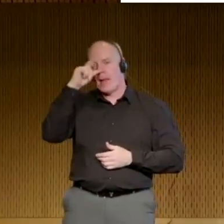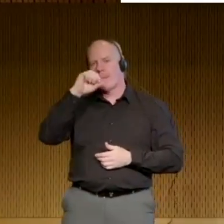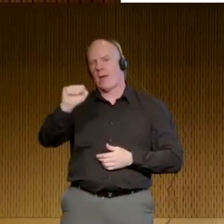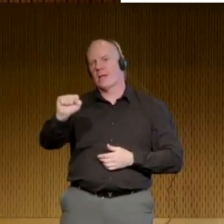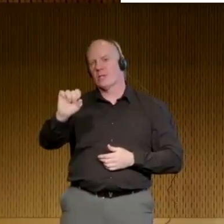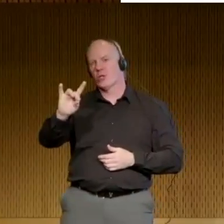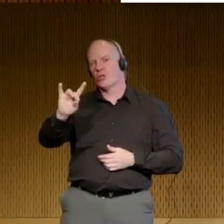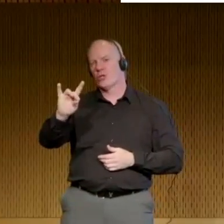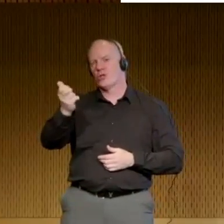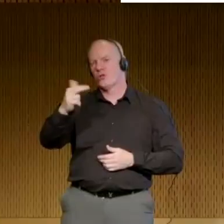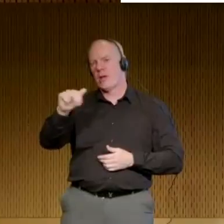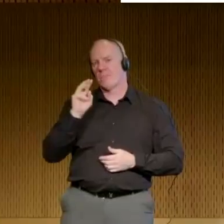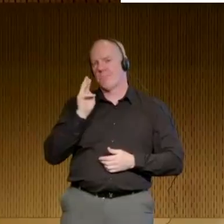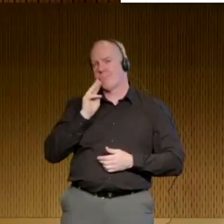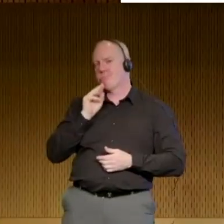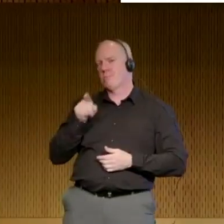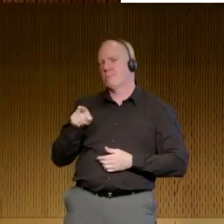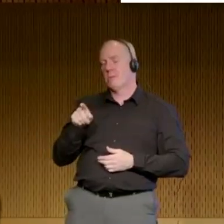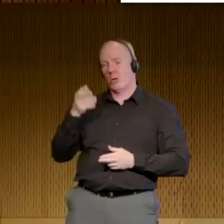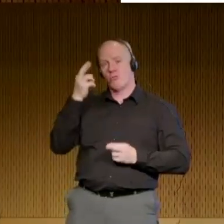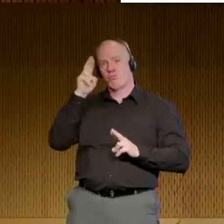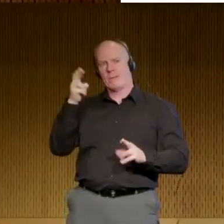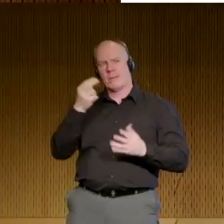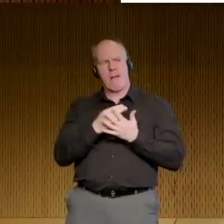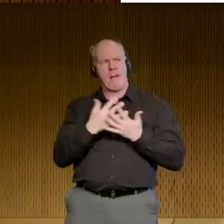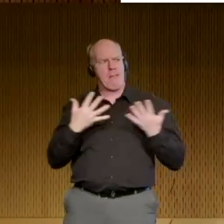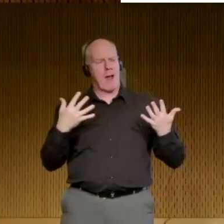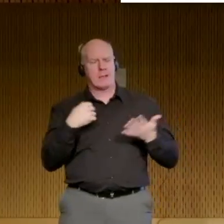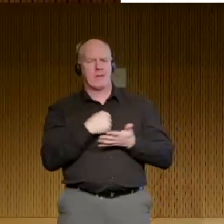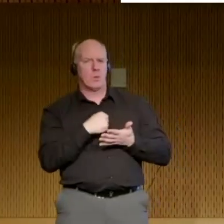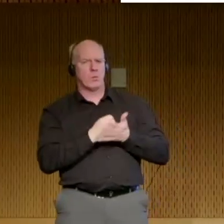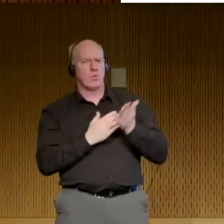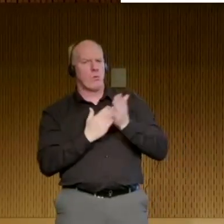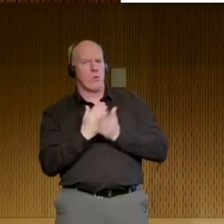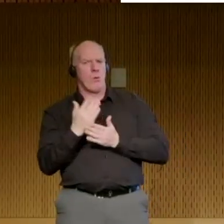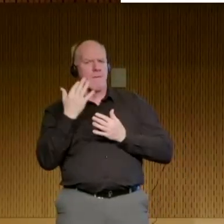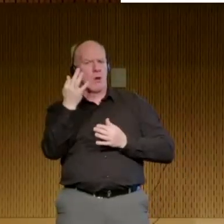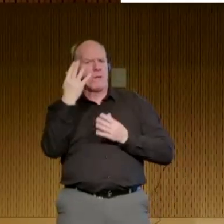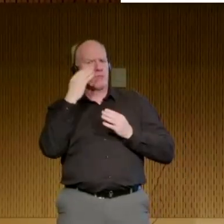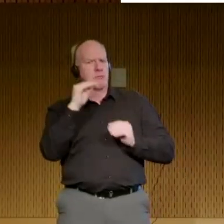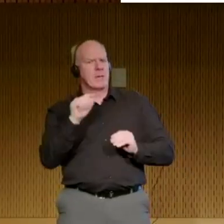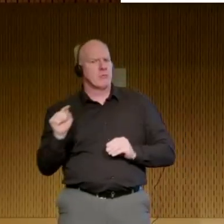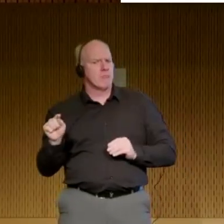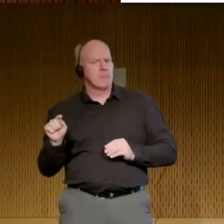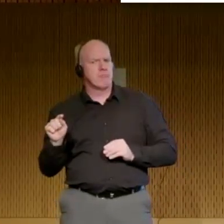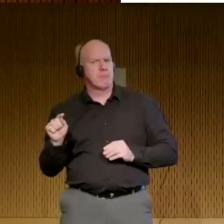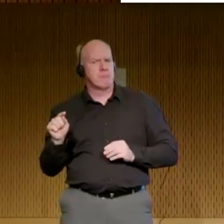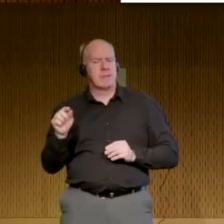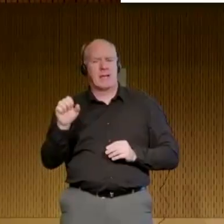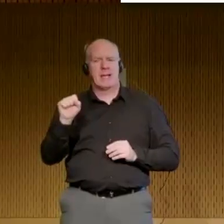because I think he represents a lot of our learners in further education. Shane is 19